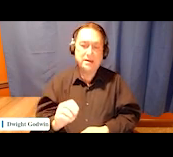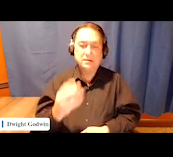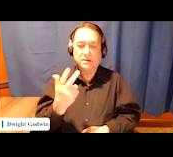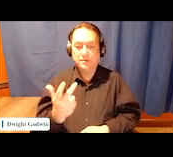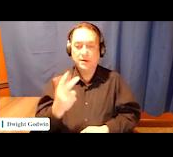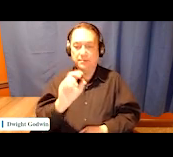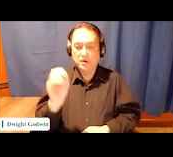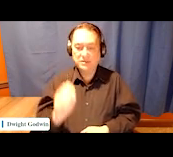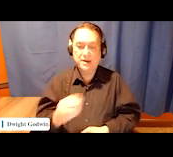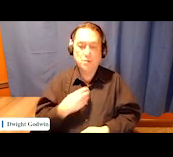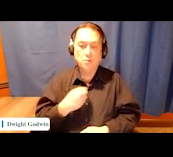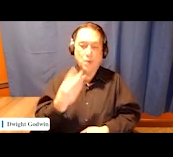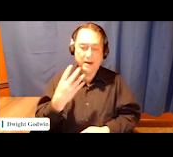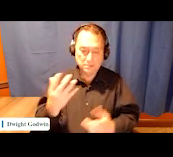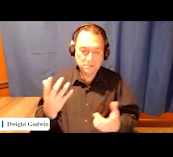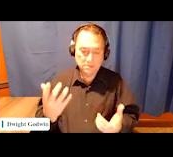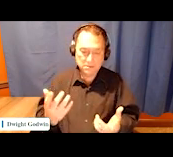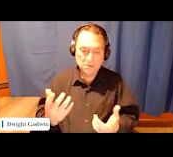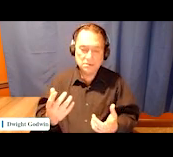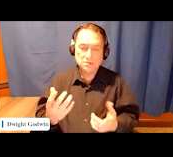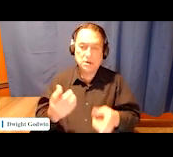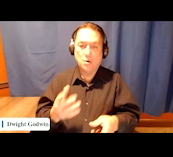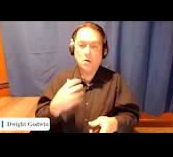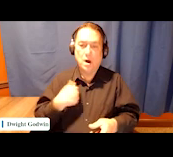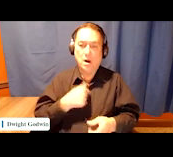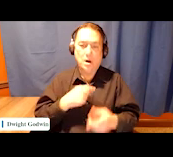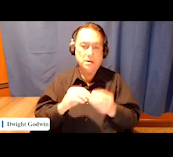and the demographics that don't match many other cities across the United States, in fact.